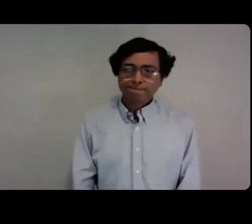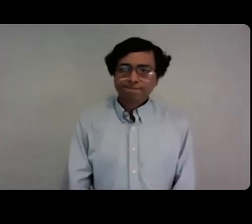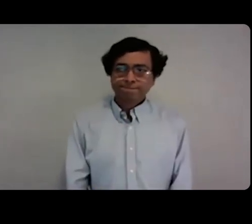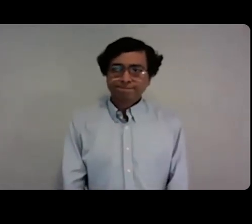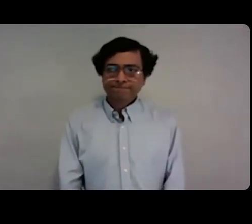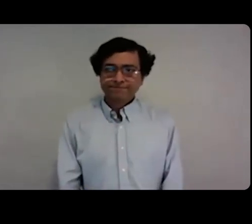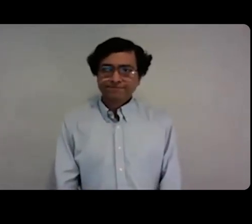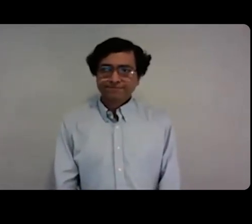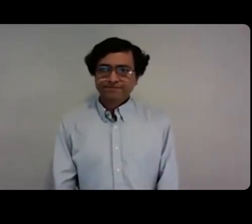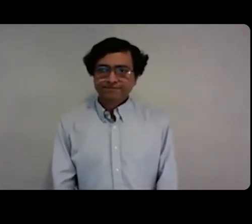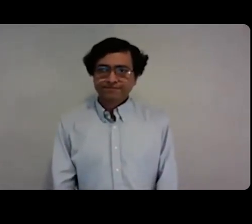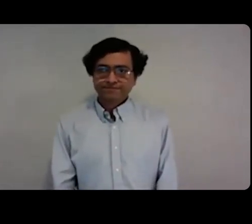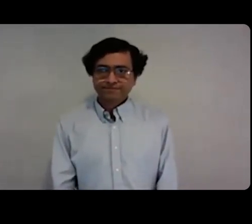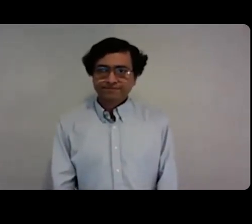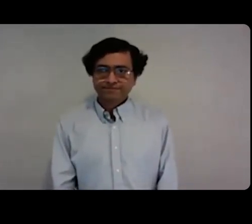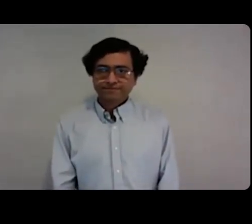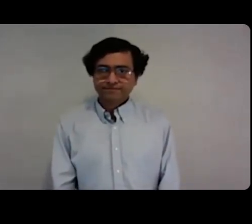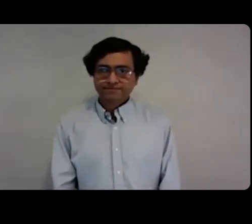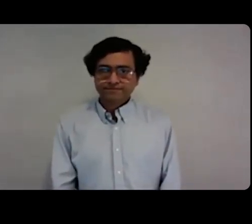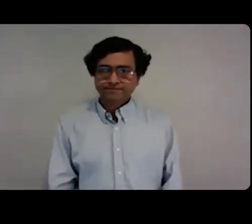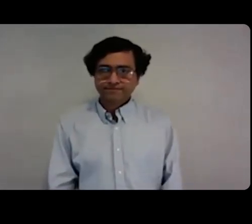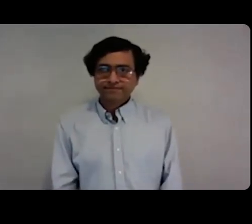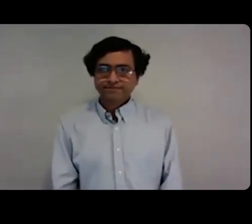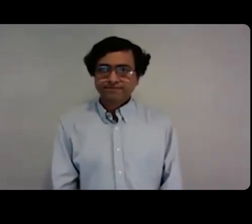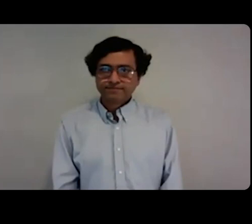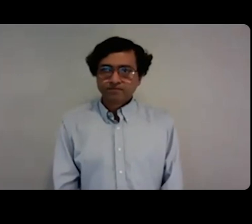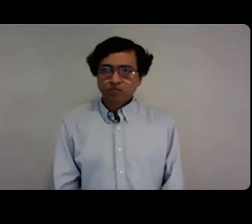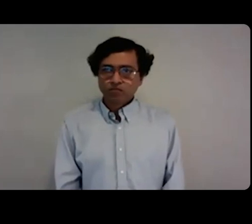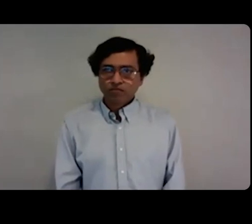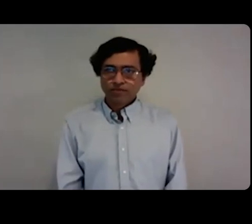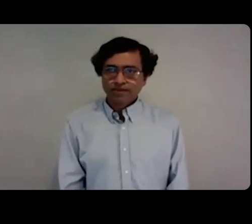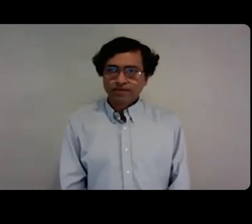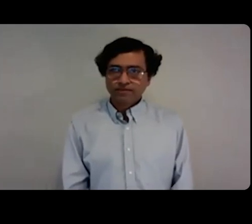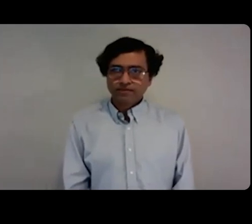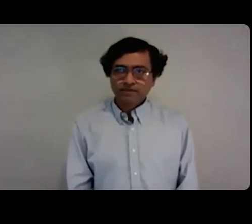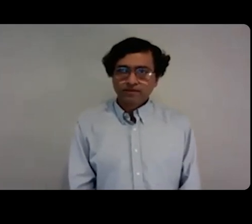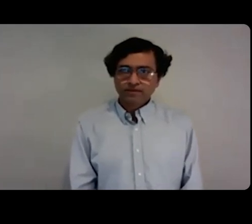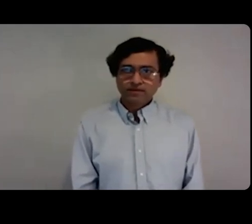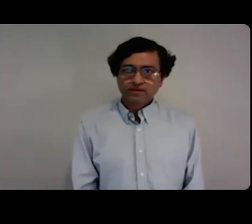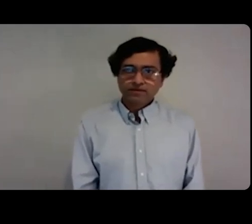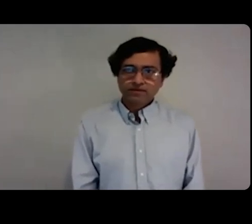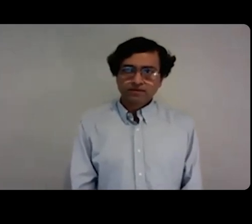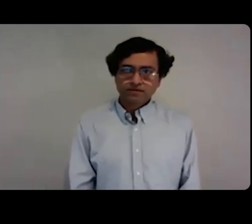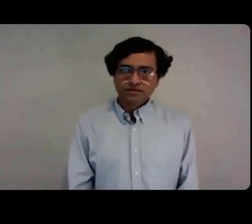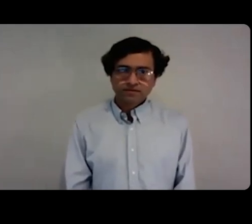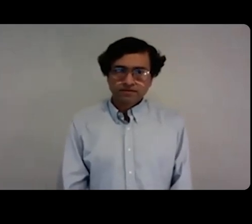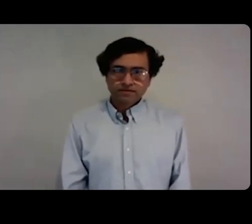That's one accommodation that would benefit students in a mainstream setting.